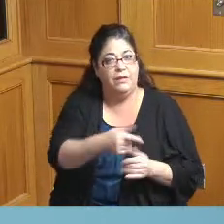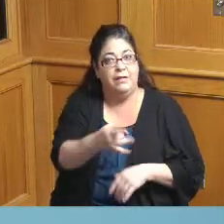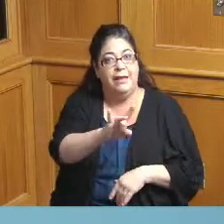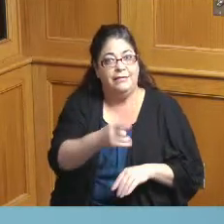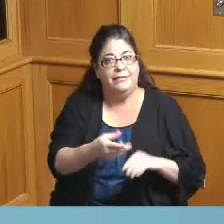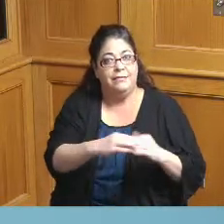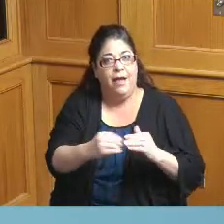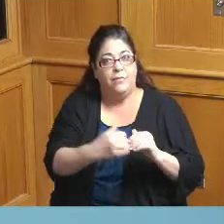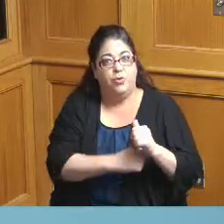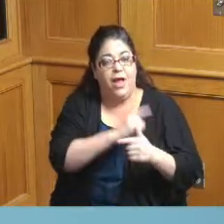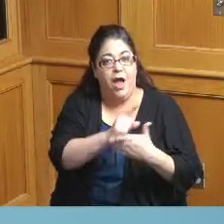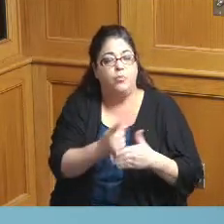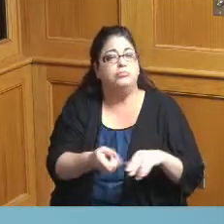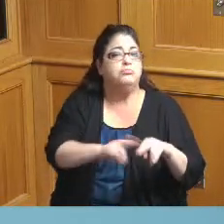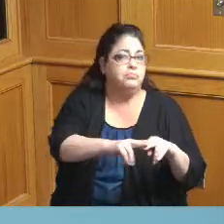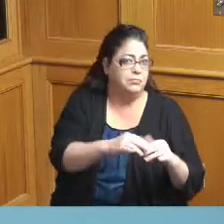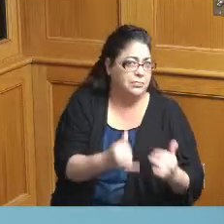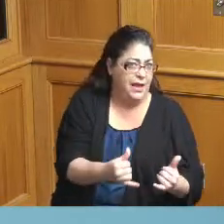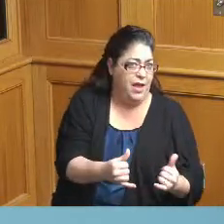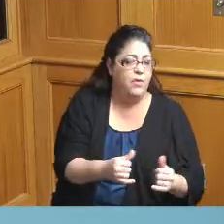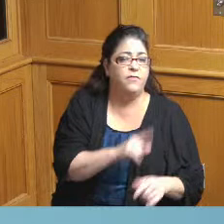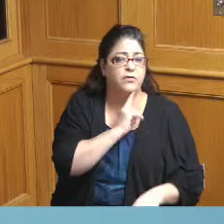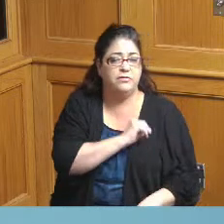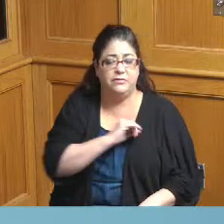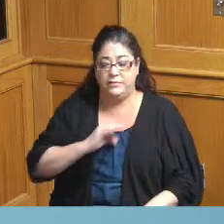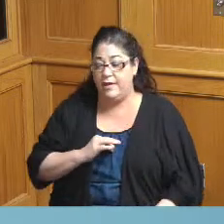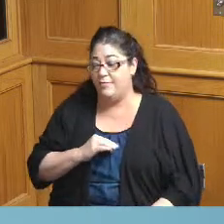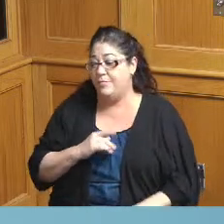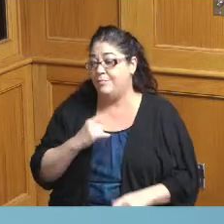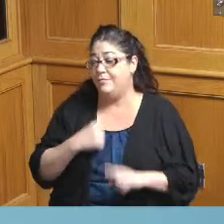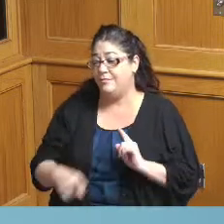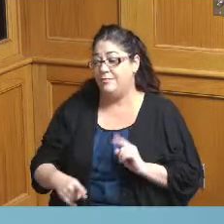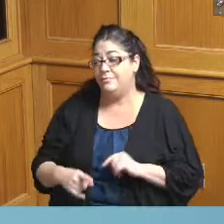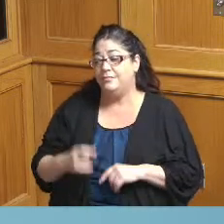and lastly we still believe the Court's under staff by 10 percent